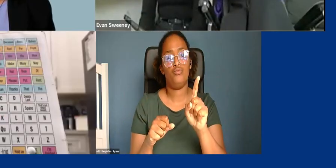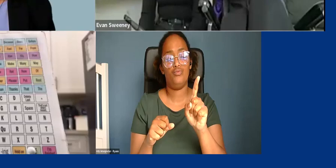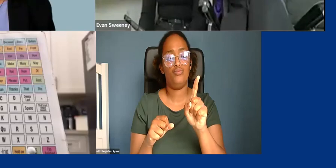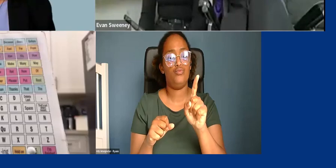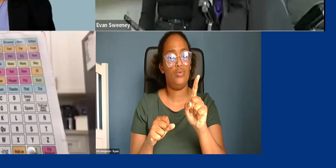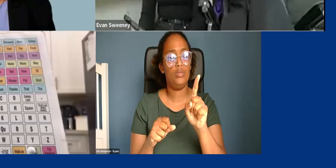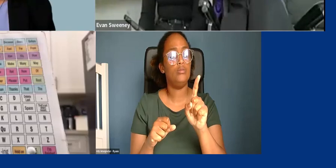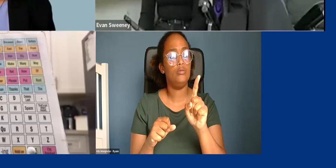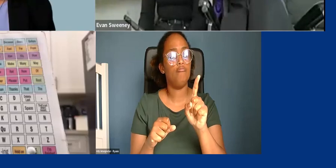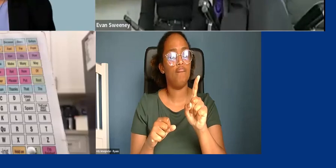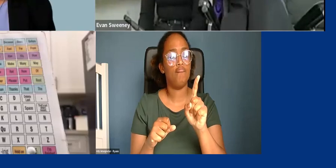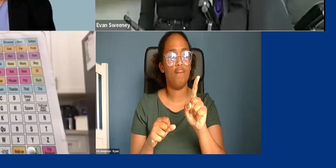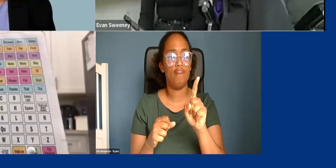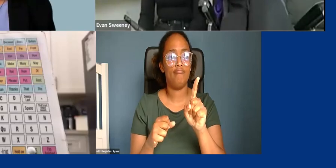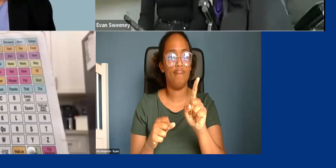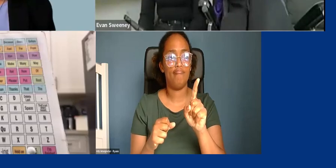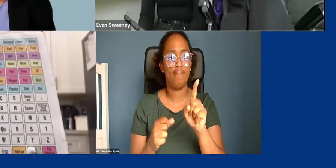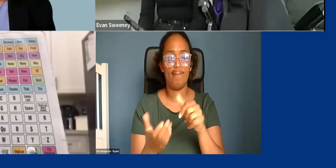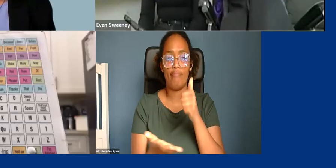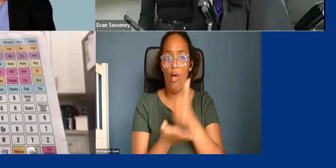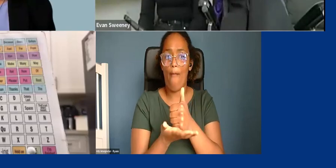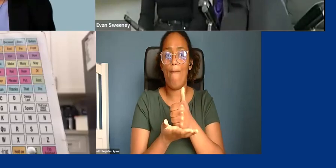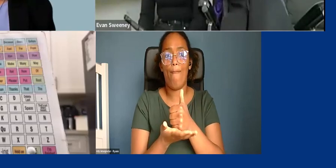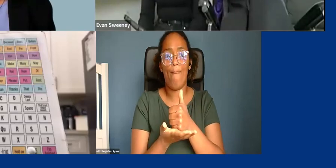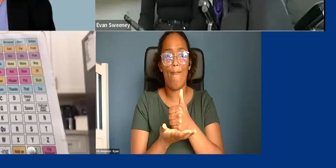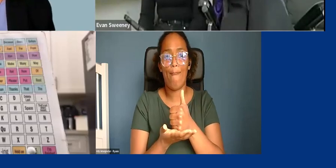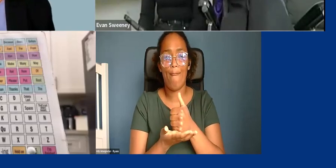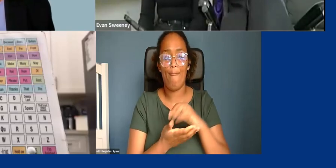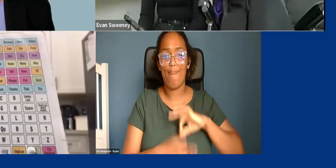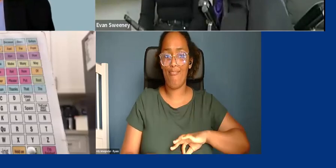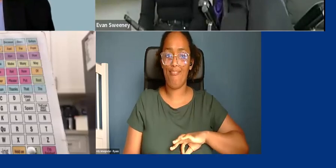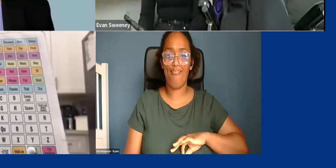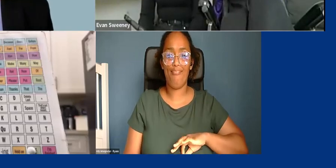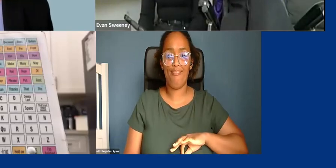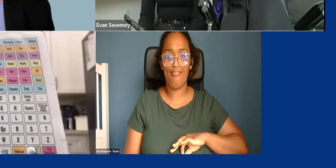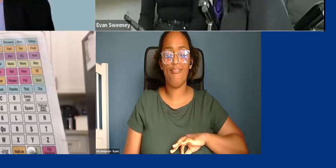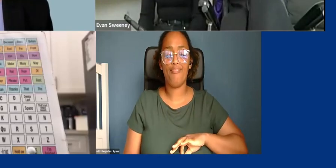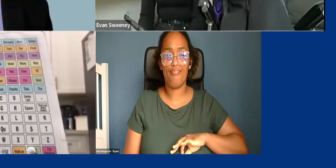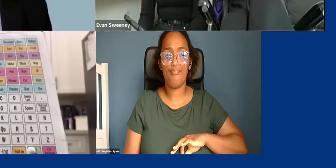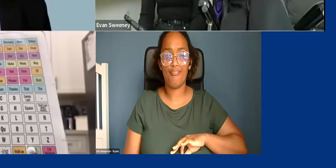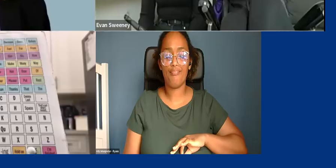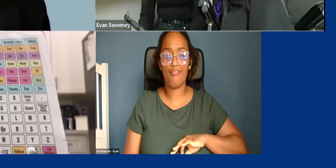It can get it.